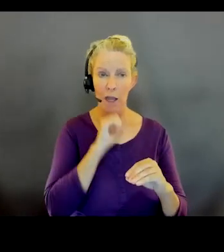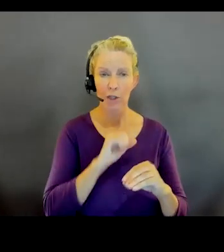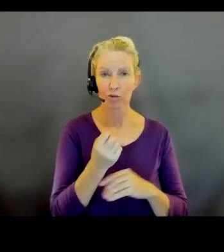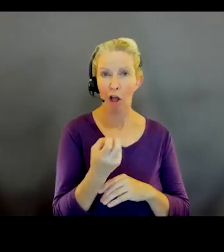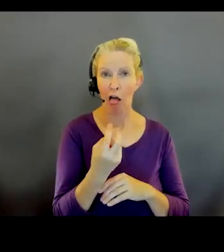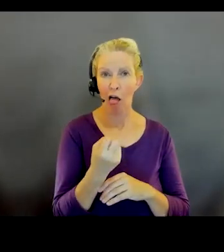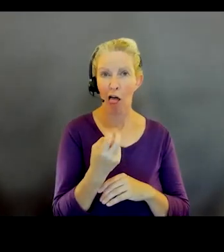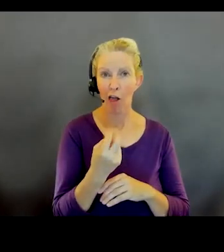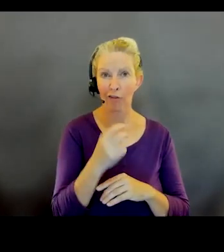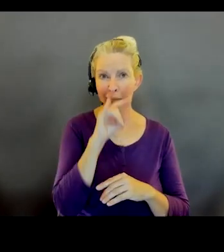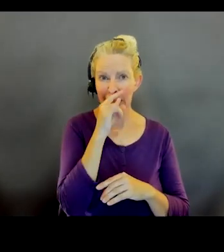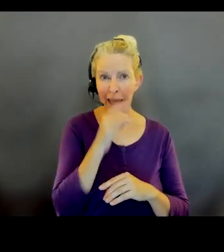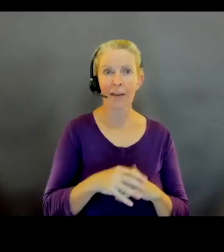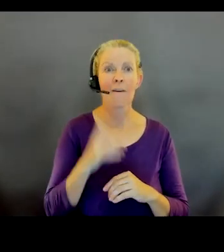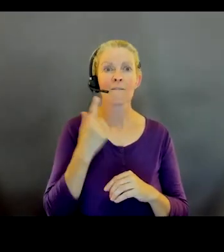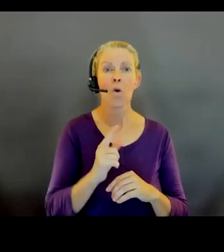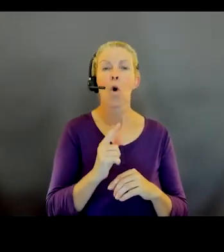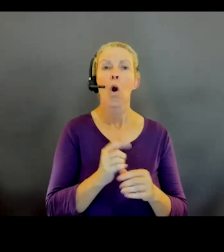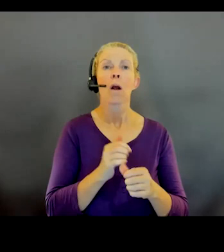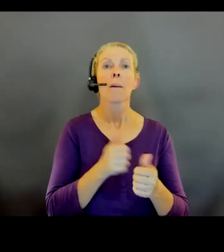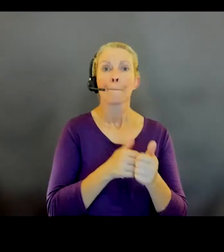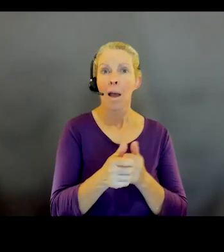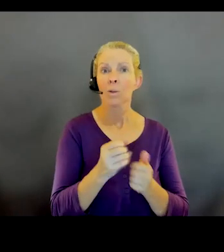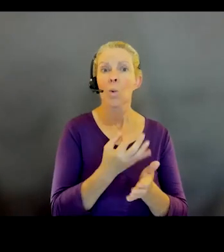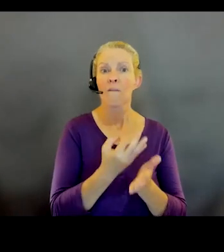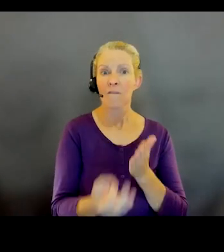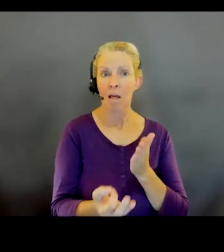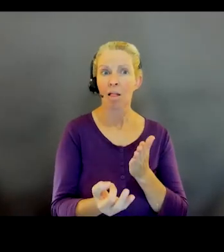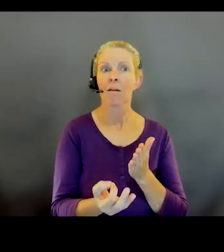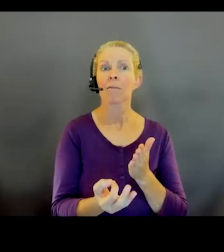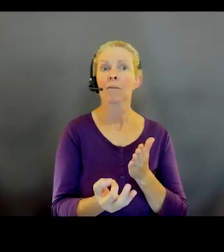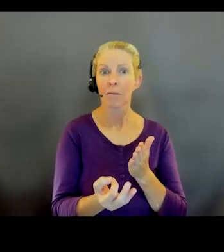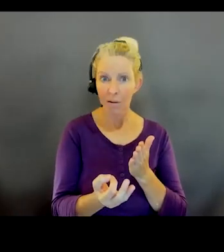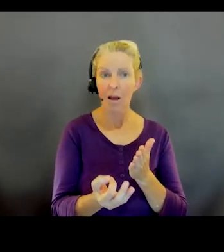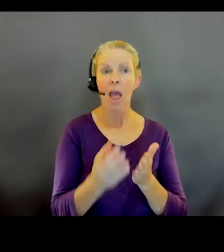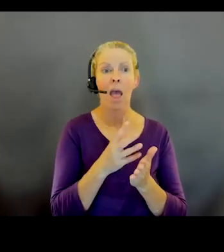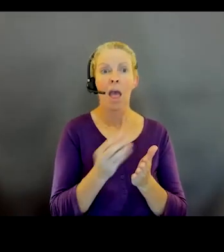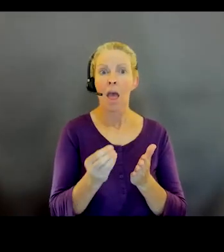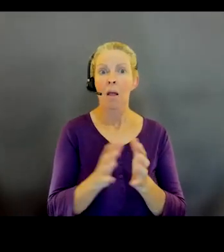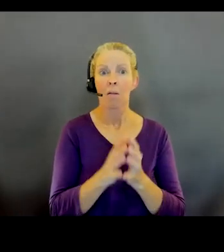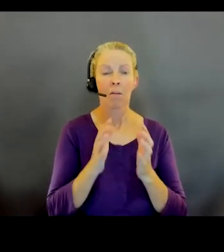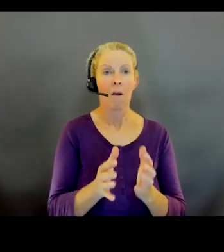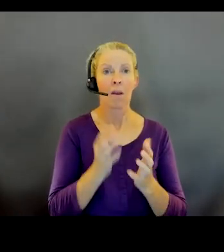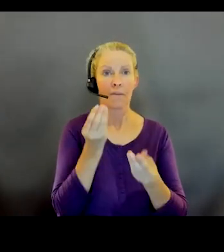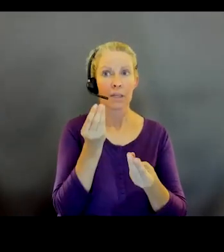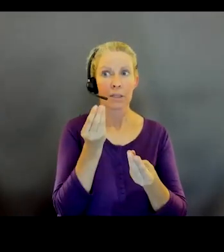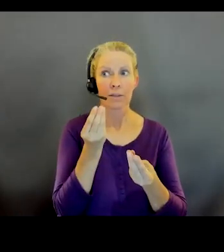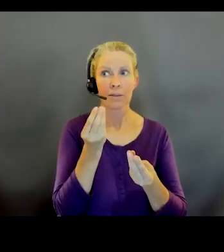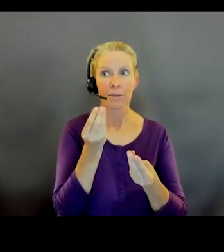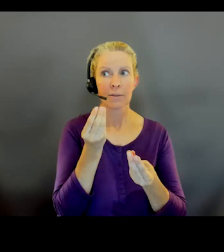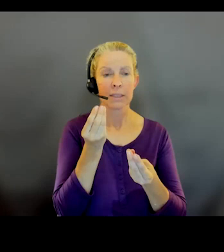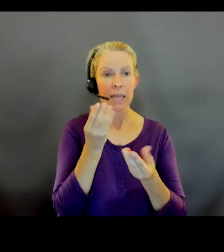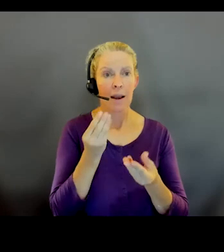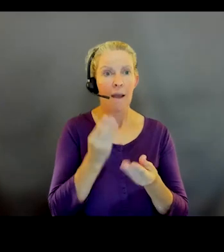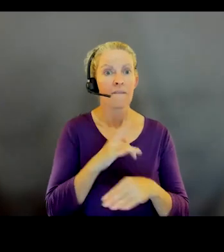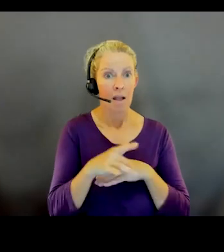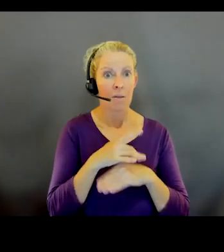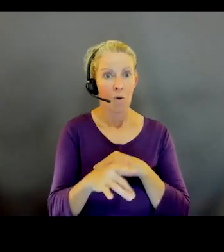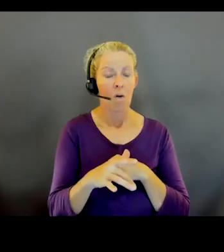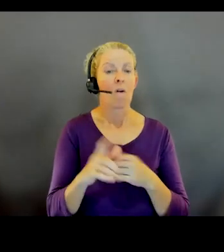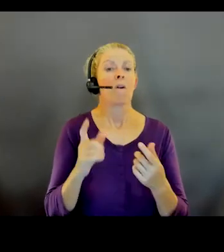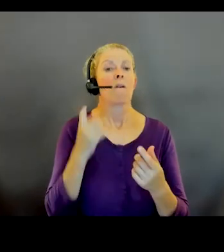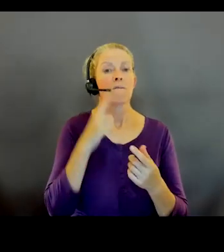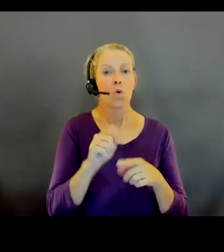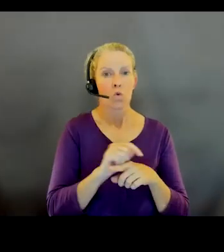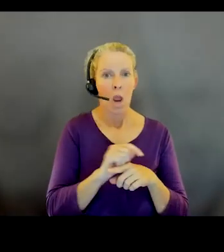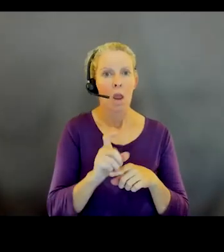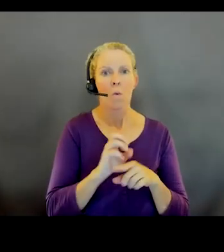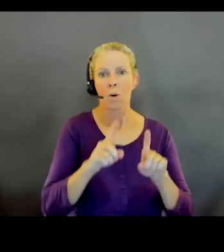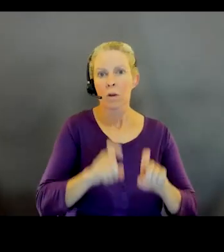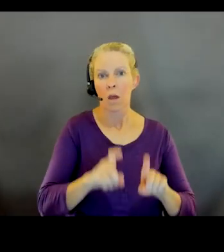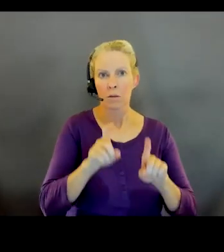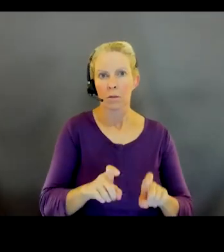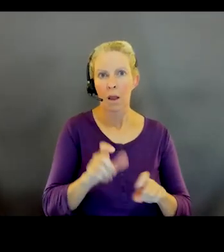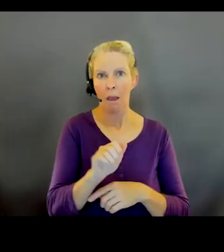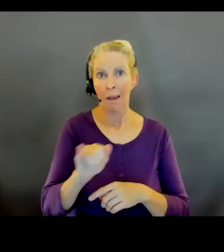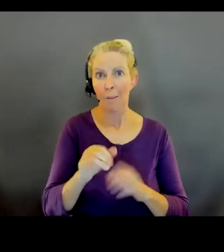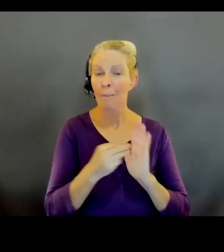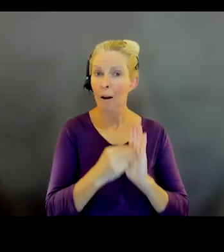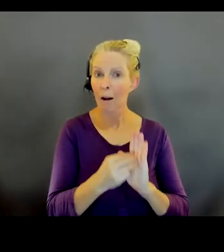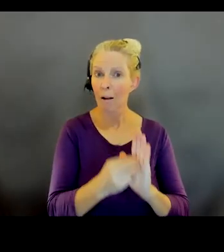fail with tag for this thing, and there is tons of -- we can use to train. If we are not making those